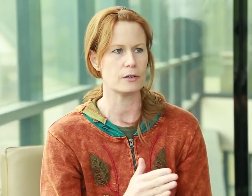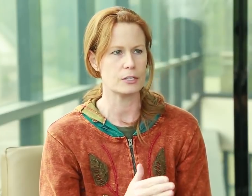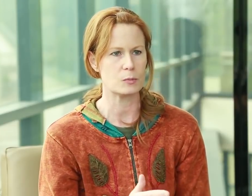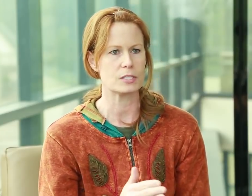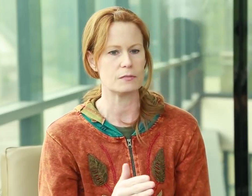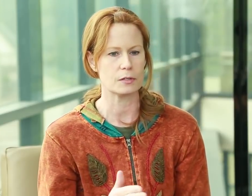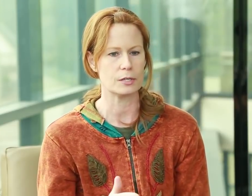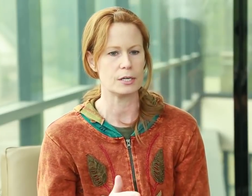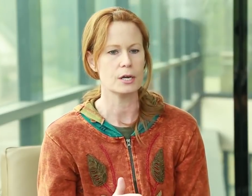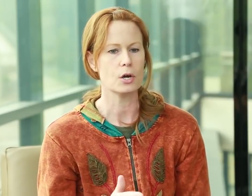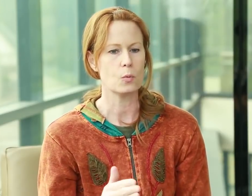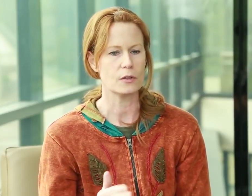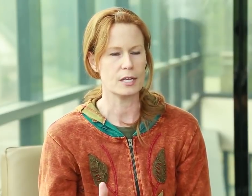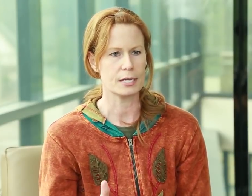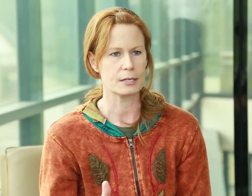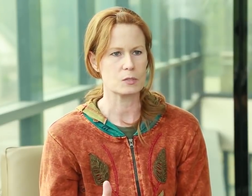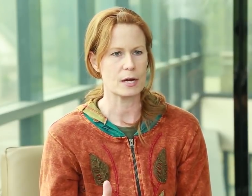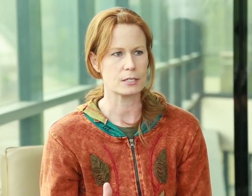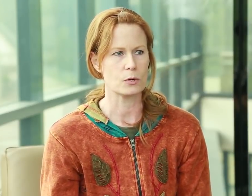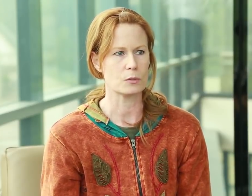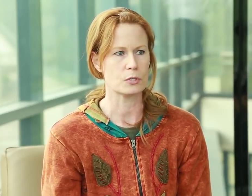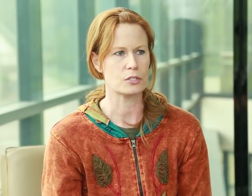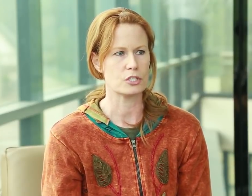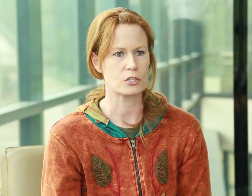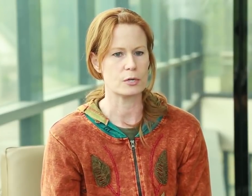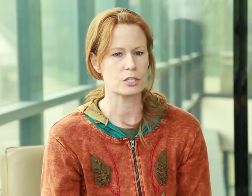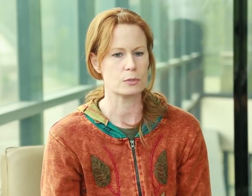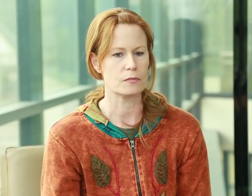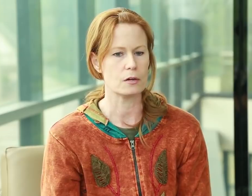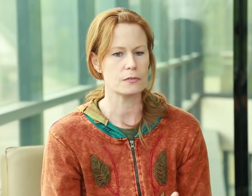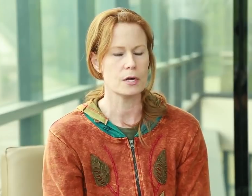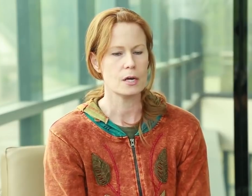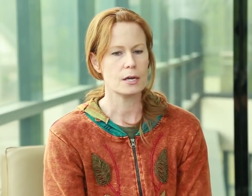very specifically what they can expect and what the procedure is going to involve.